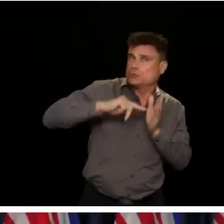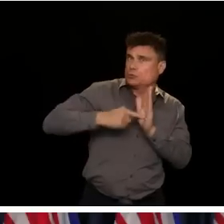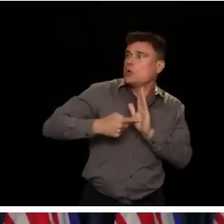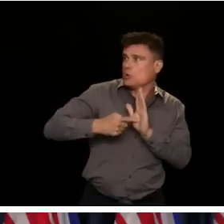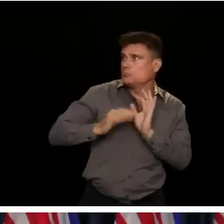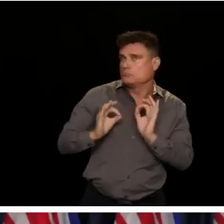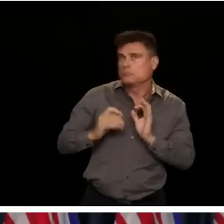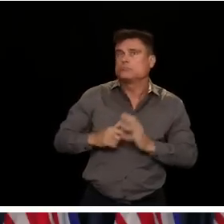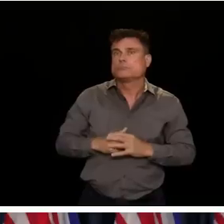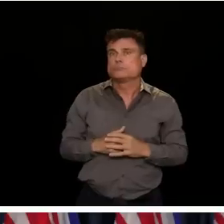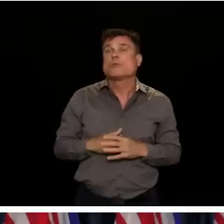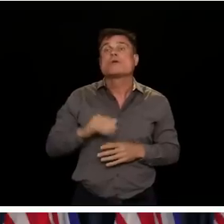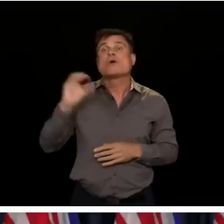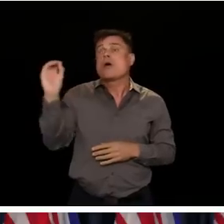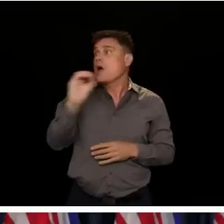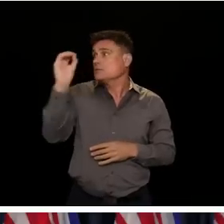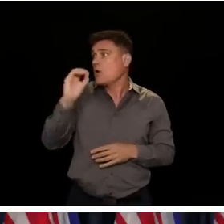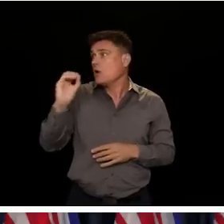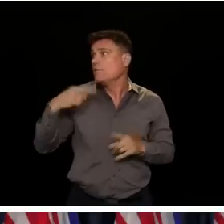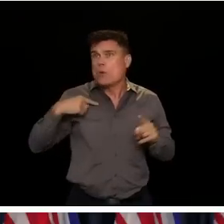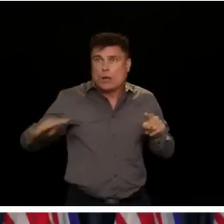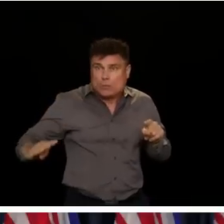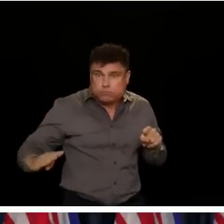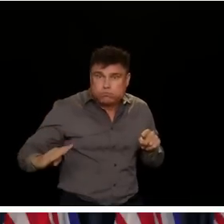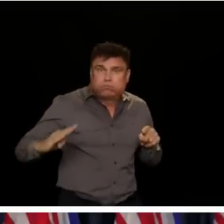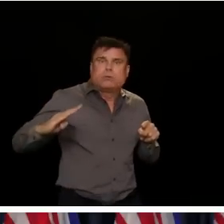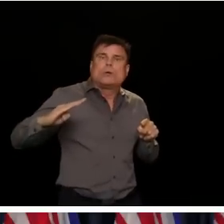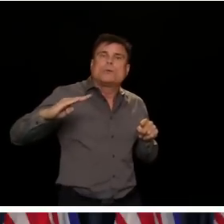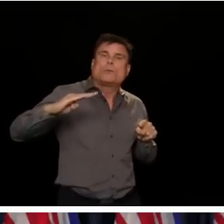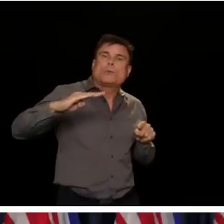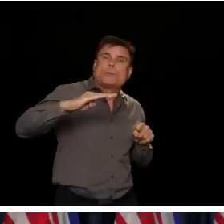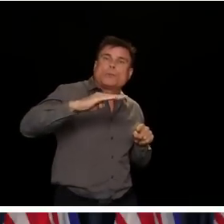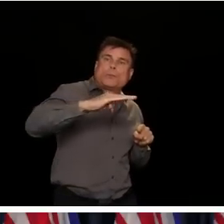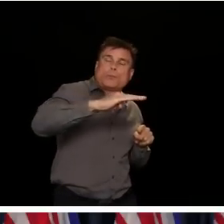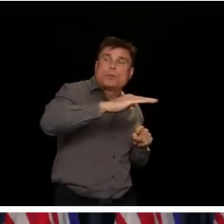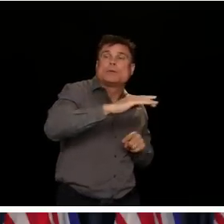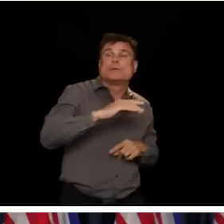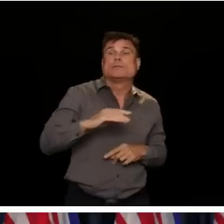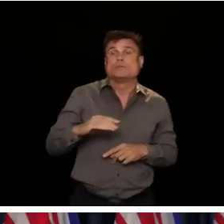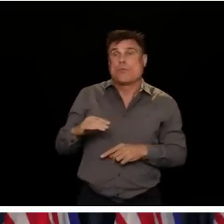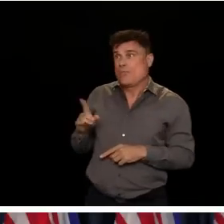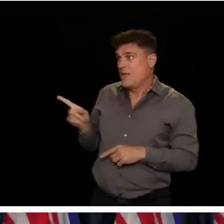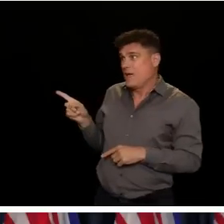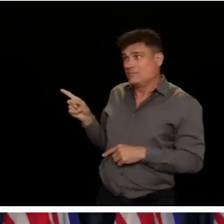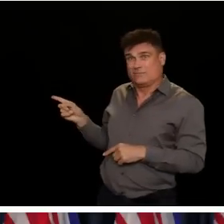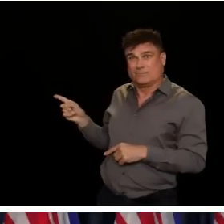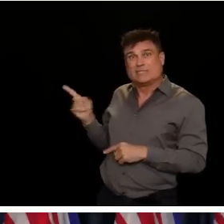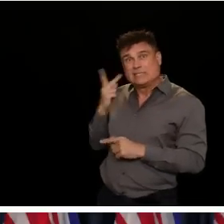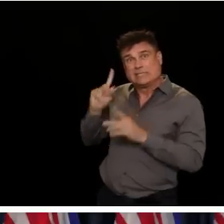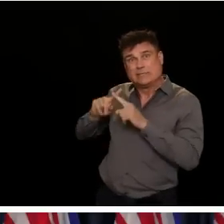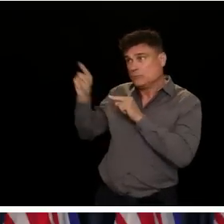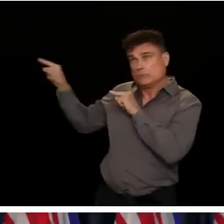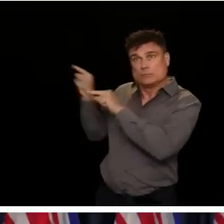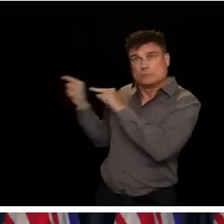an update on our death rate comparison compared to other countries and we can see that BC